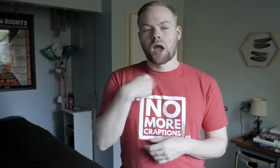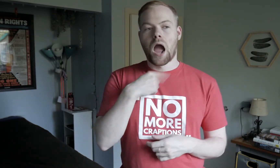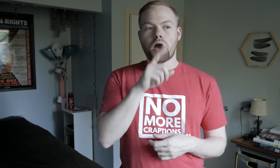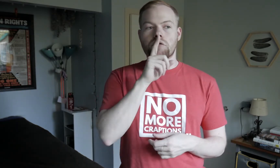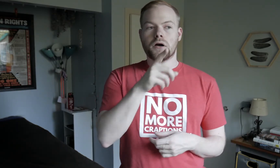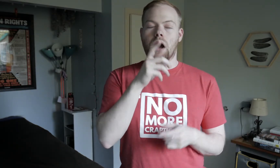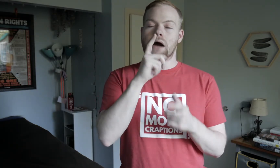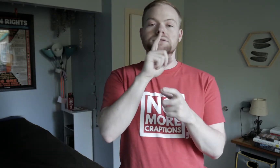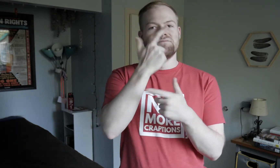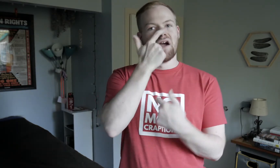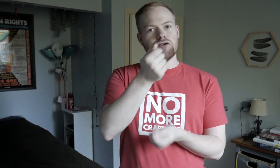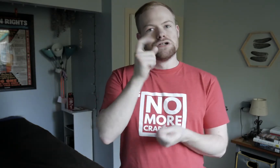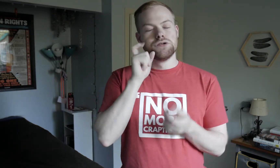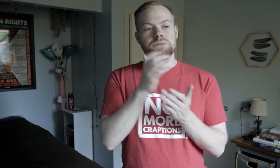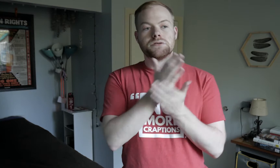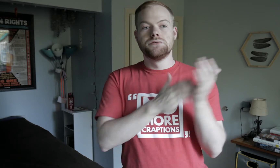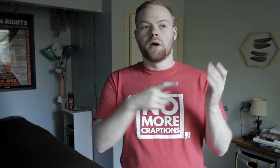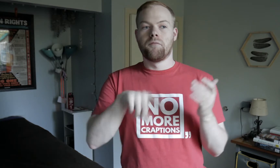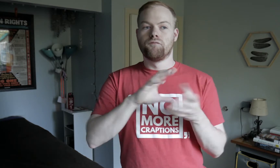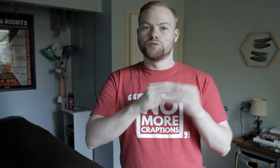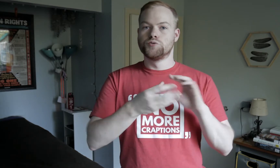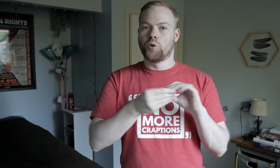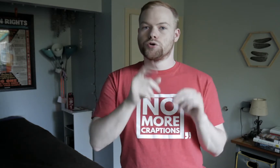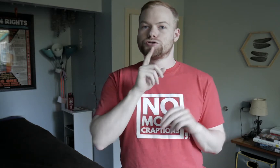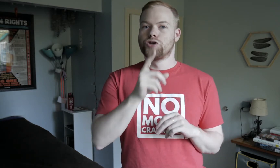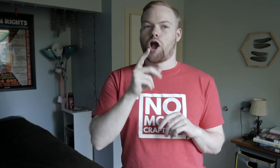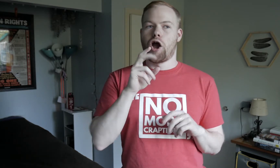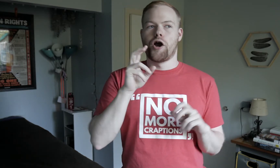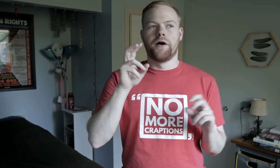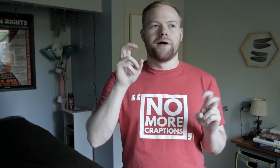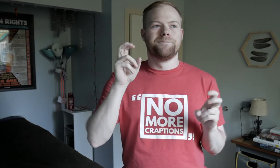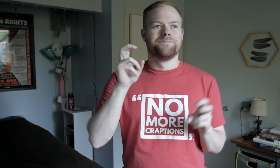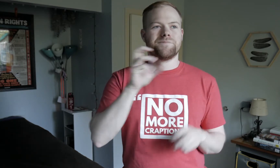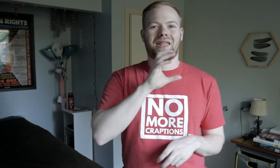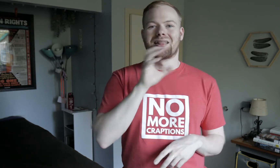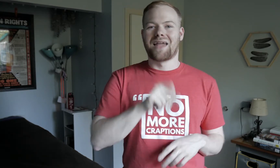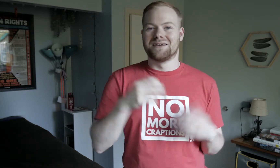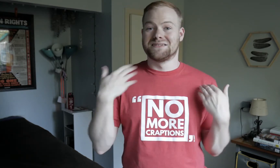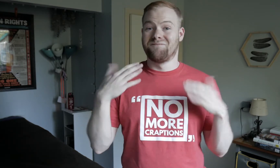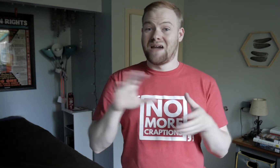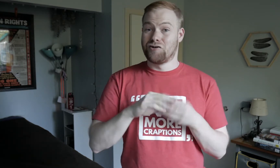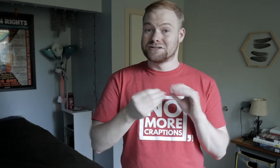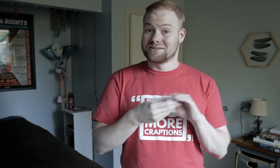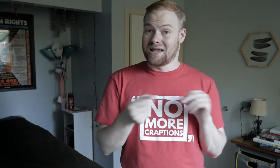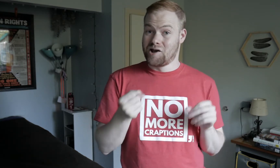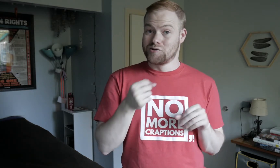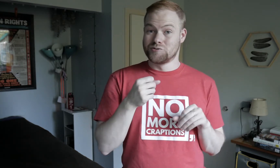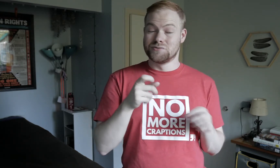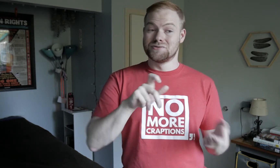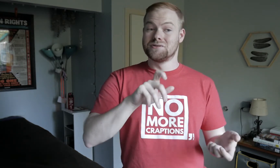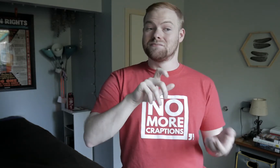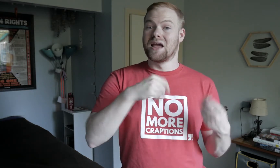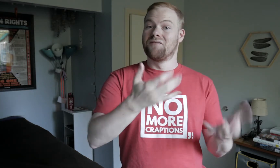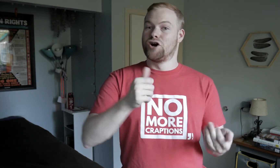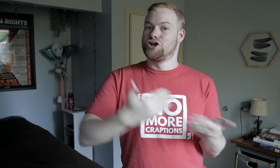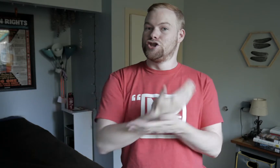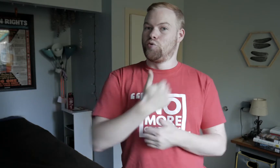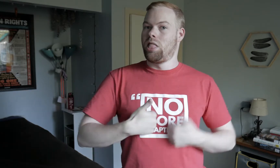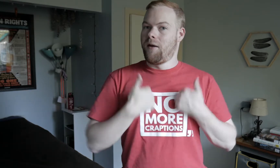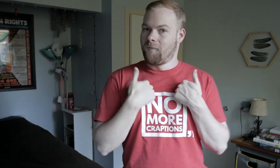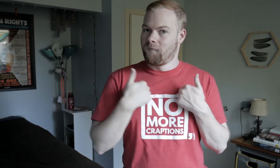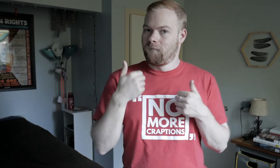I really—it’s very interesting, because some of the stories are classic fairy tales, given a new life